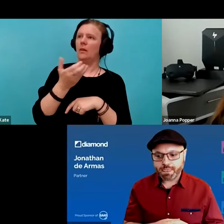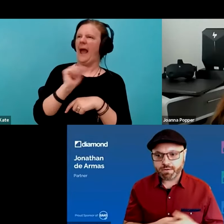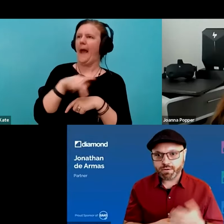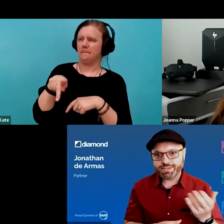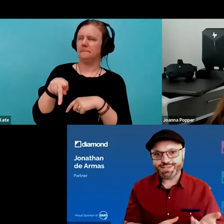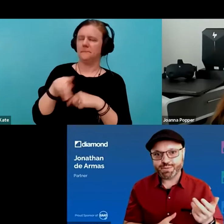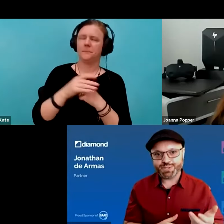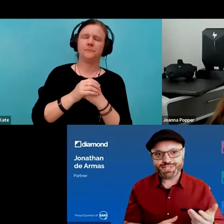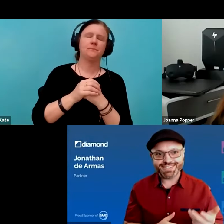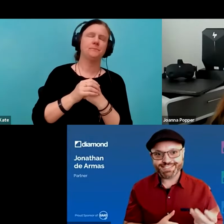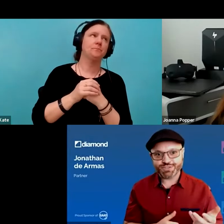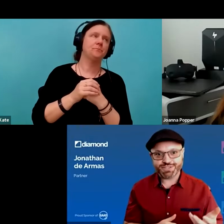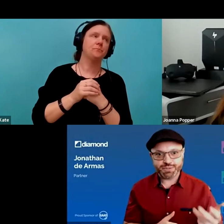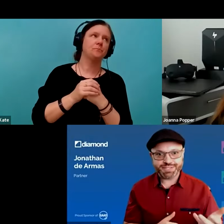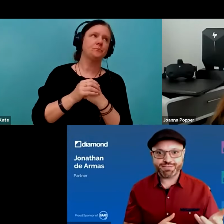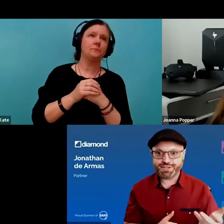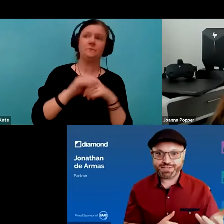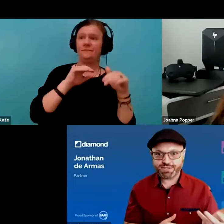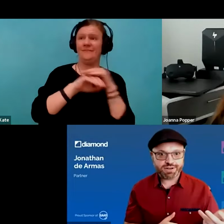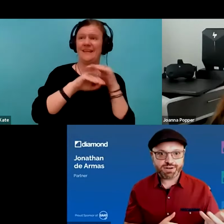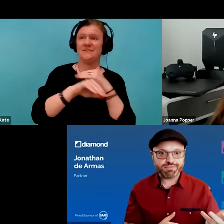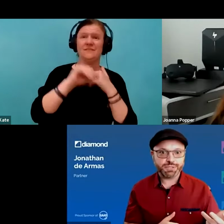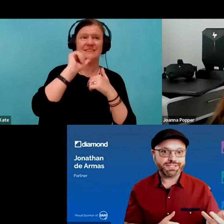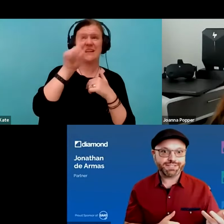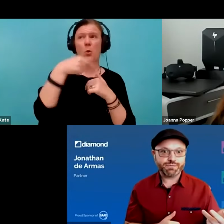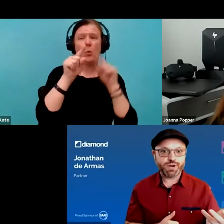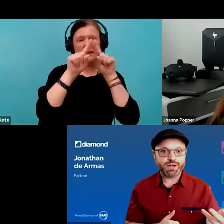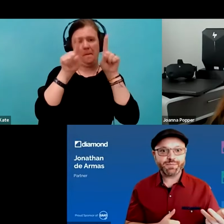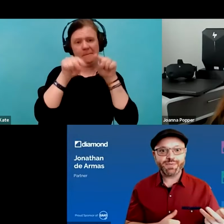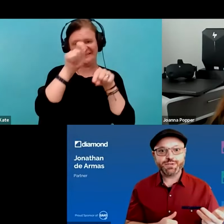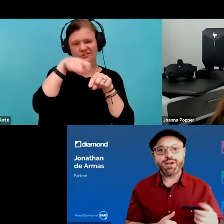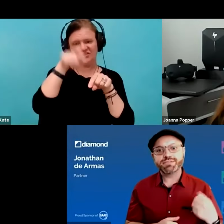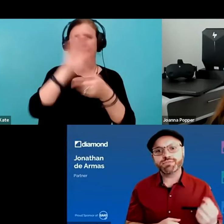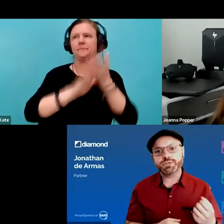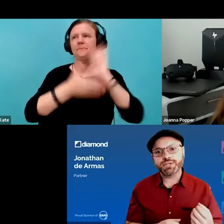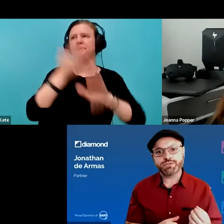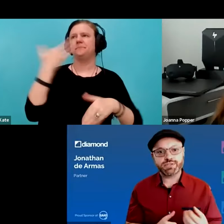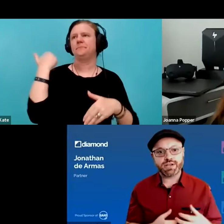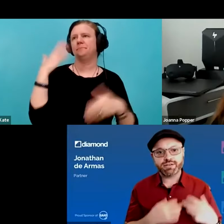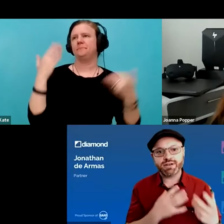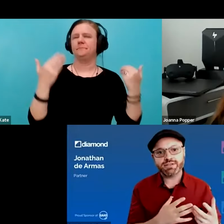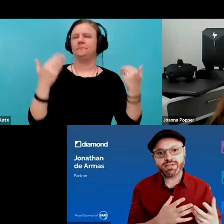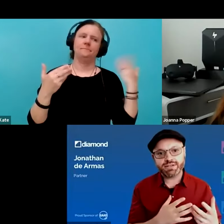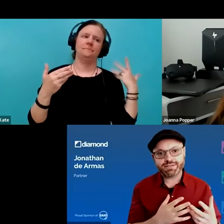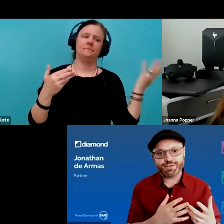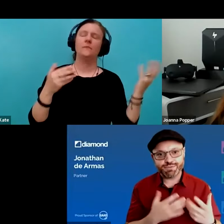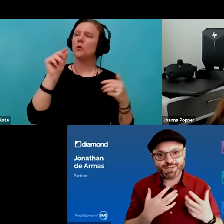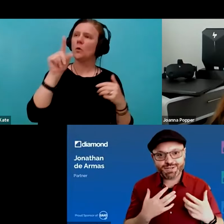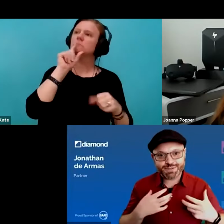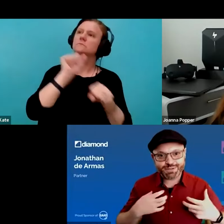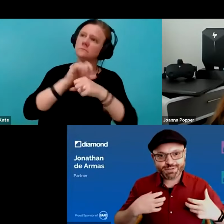You know, accessibility isn't just a list of things to check off the list. Right. You have to fully understand the context of the medium that you're